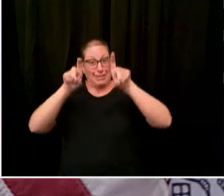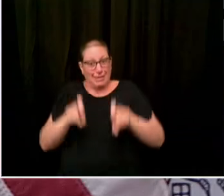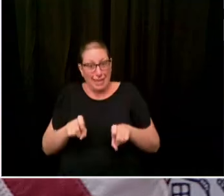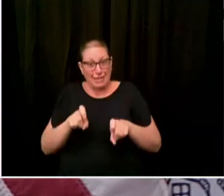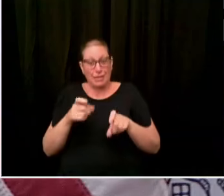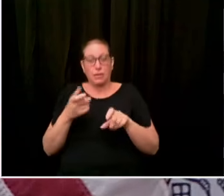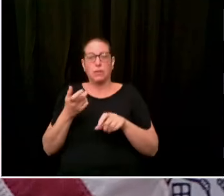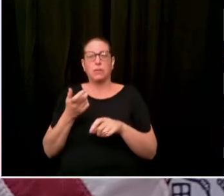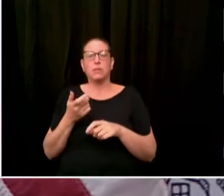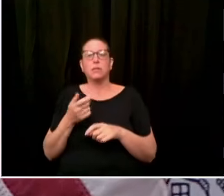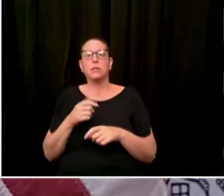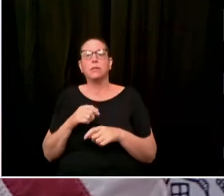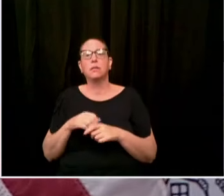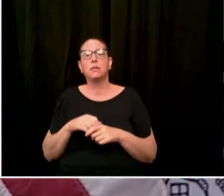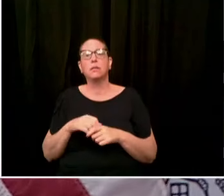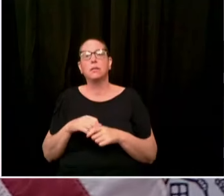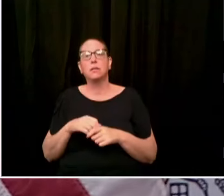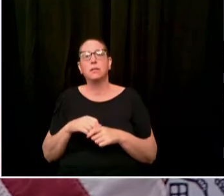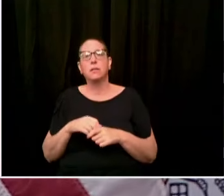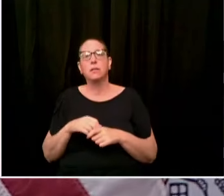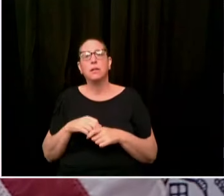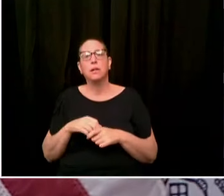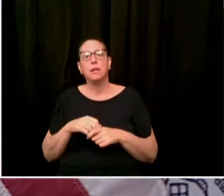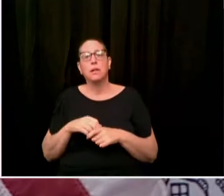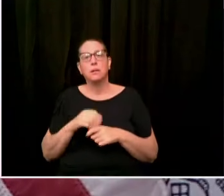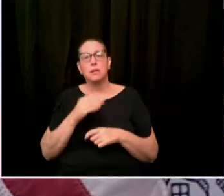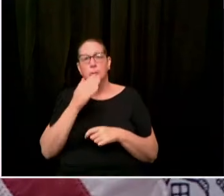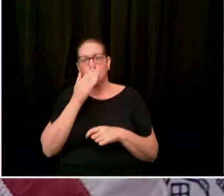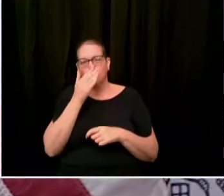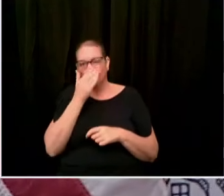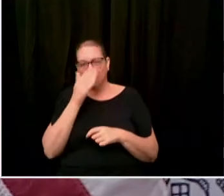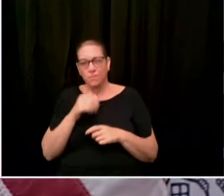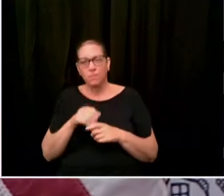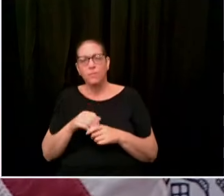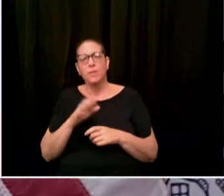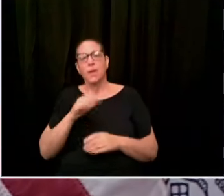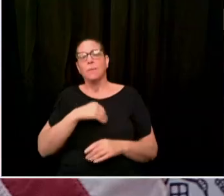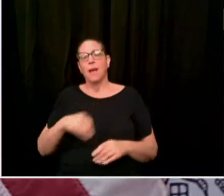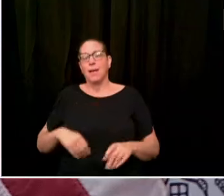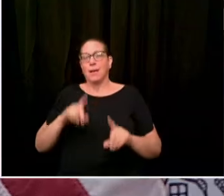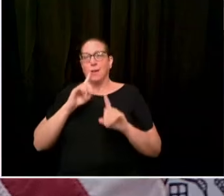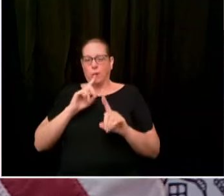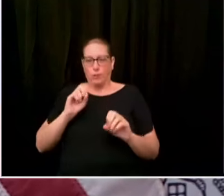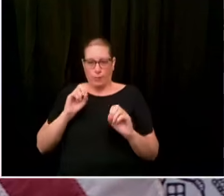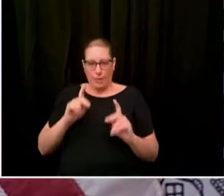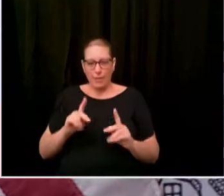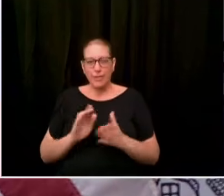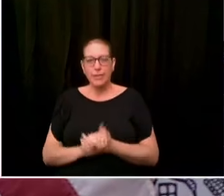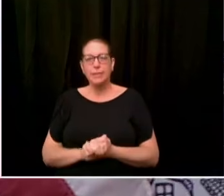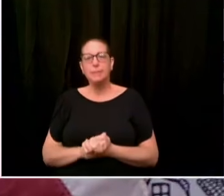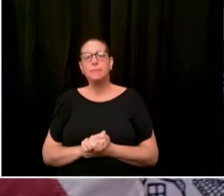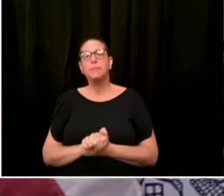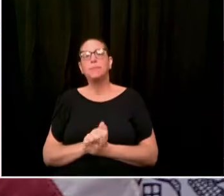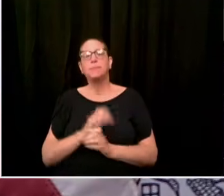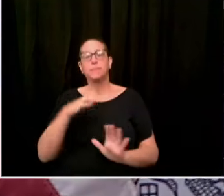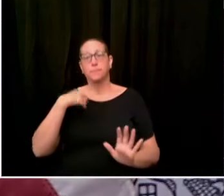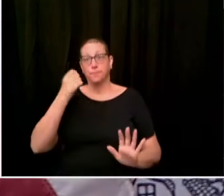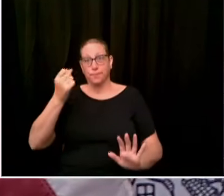TO INCLUDE MORE AND MORE PEOPLE? WHAT ELSE CAN YOU SAY TO EVERYONE OUT THERE TO MAKE THEM UNDERSTAND THE IMPORTANCE OF